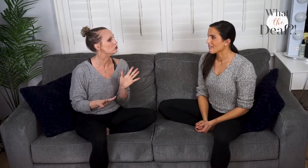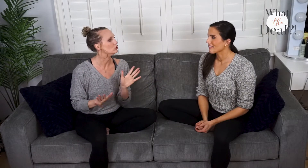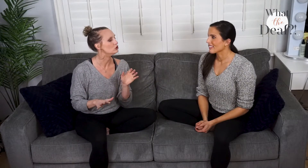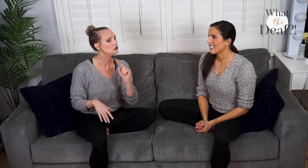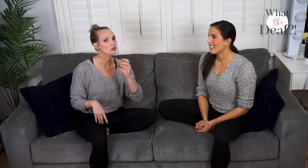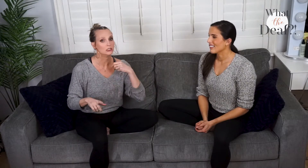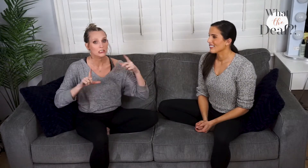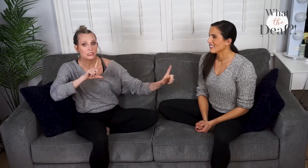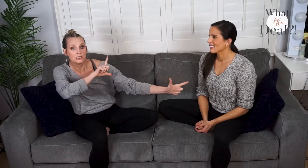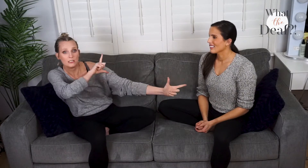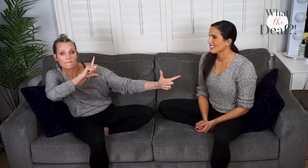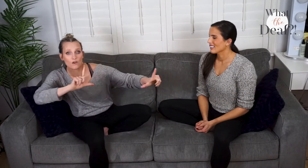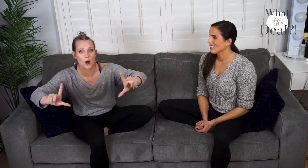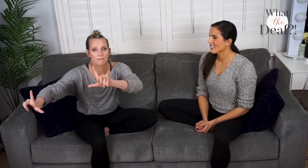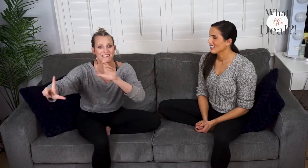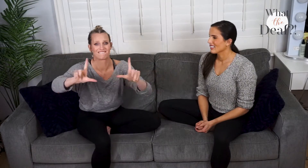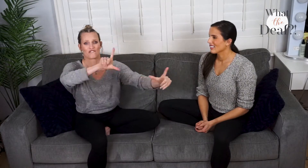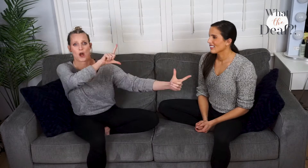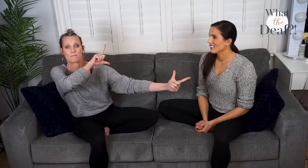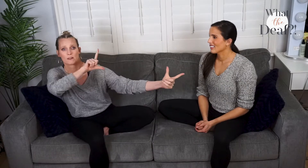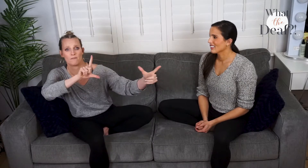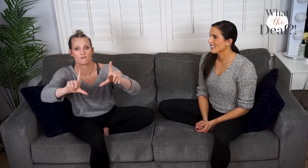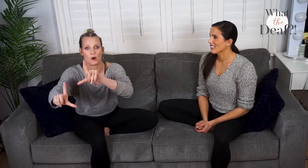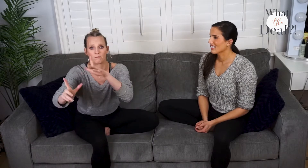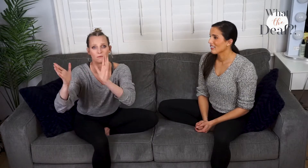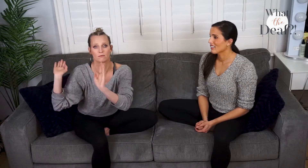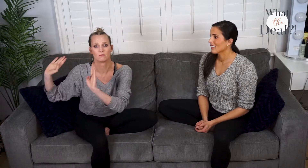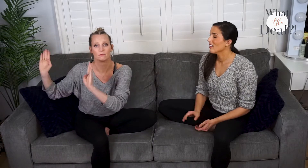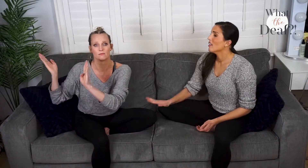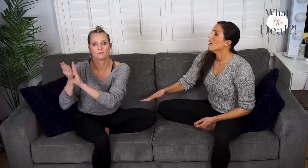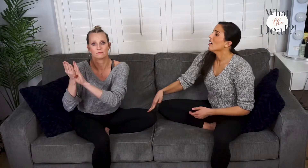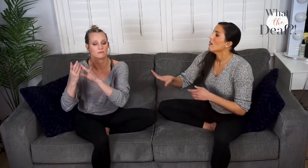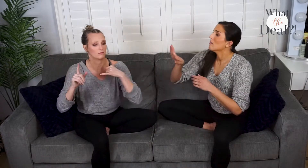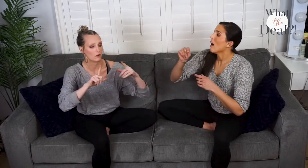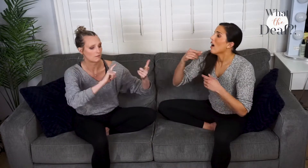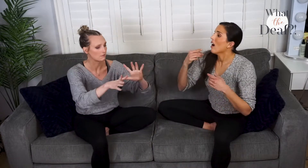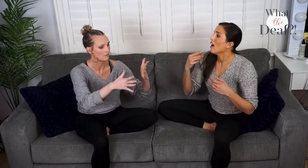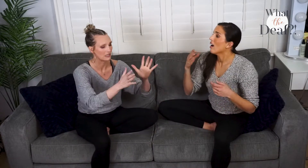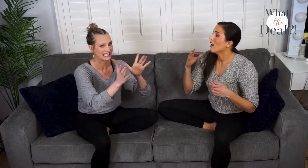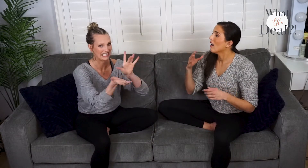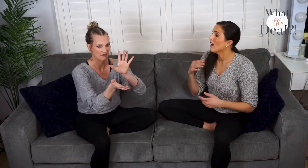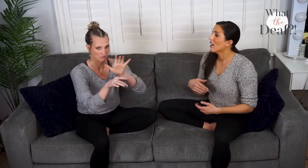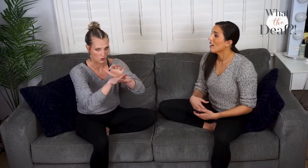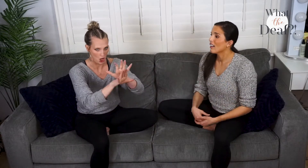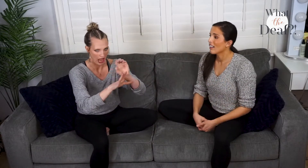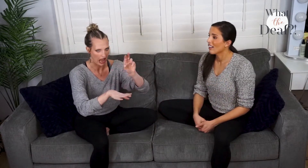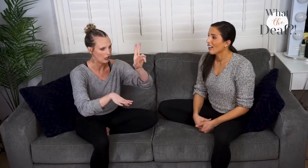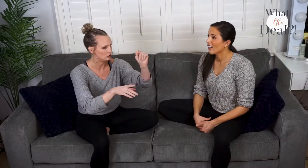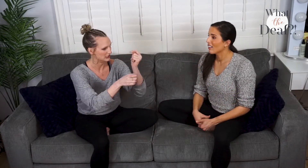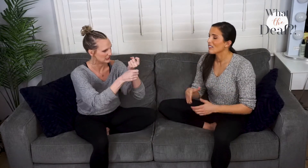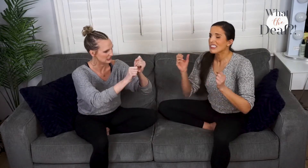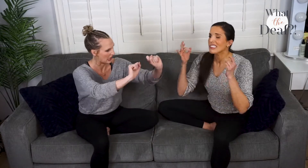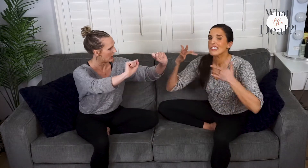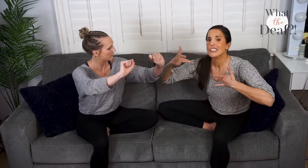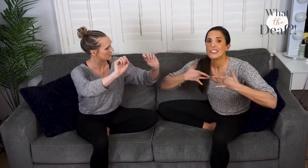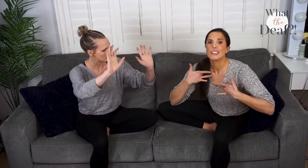So as I'm trying to film this entire thing, the door shuts and the spider was safe. It's outside.